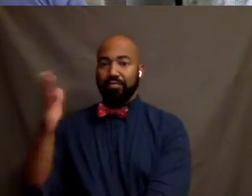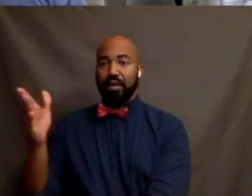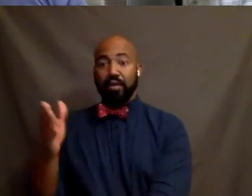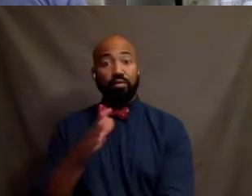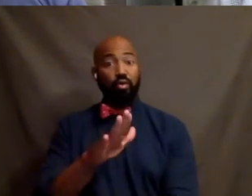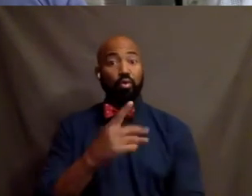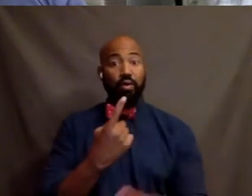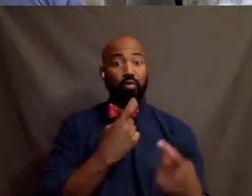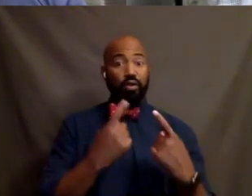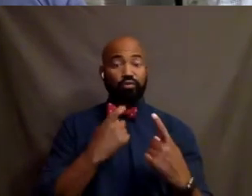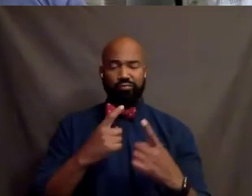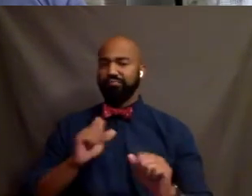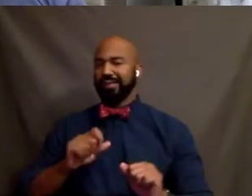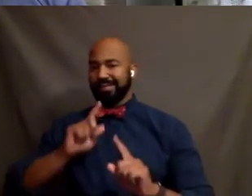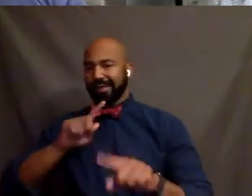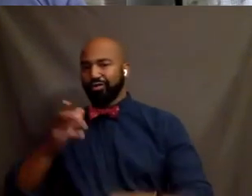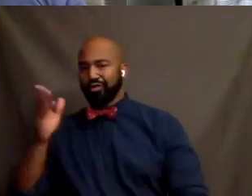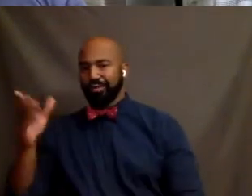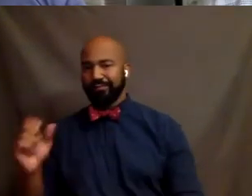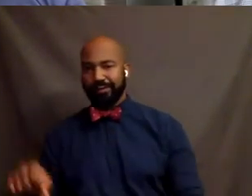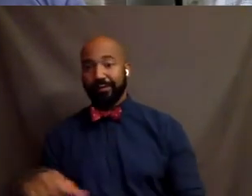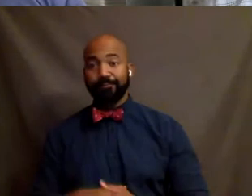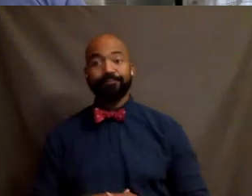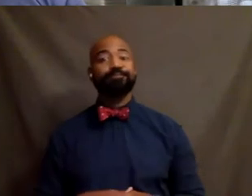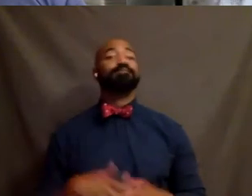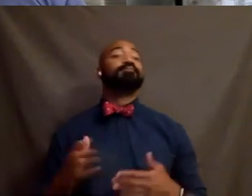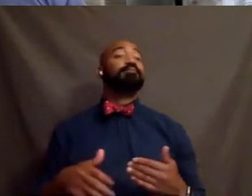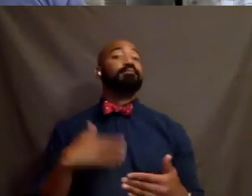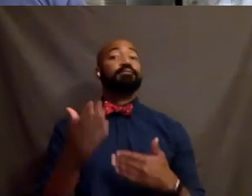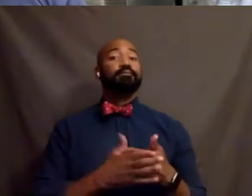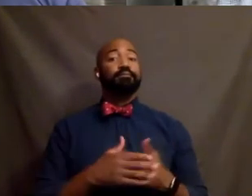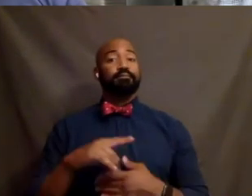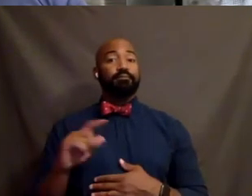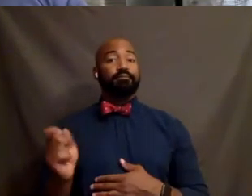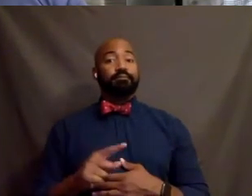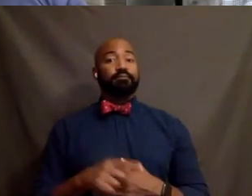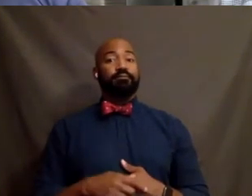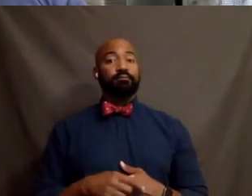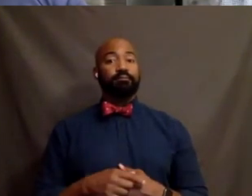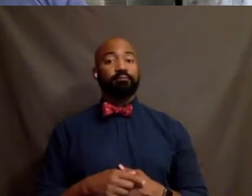Perfect. Next question. Alcohol runs in the men in my family,